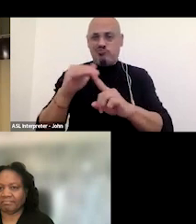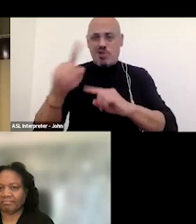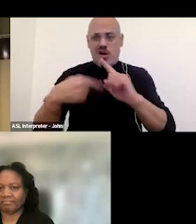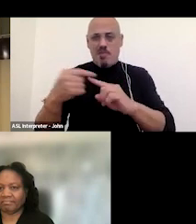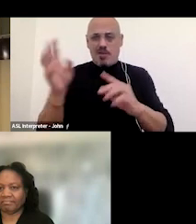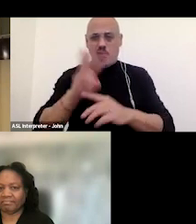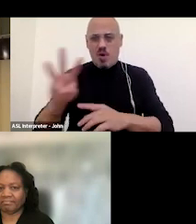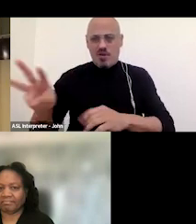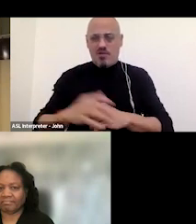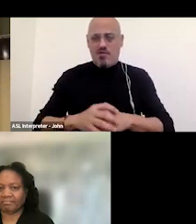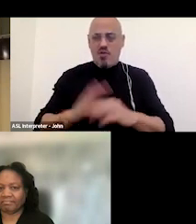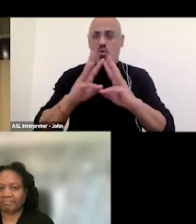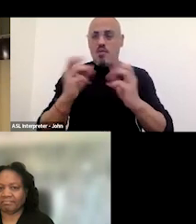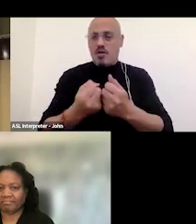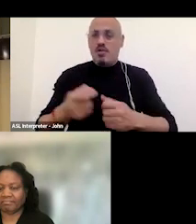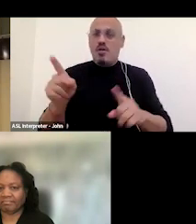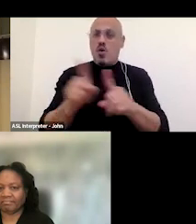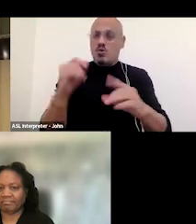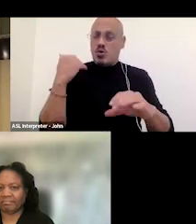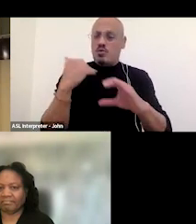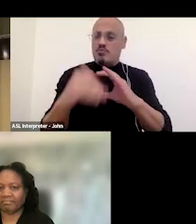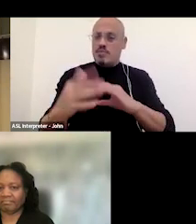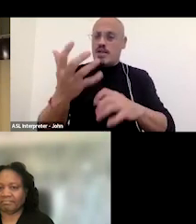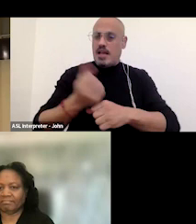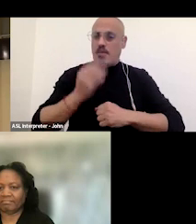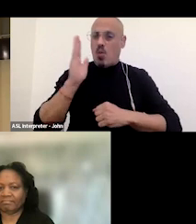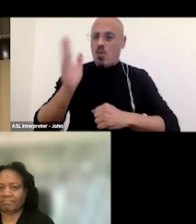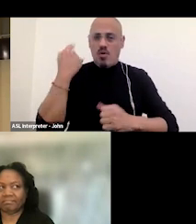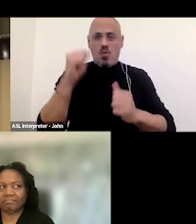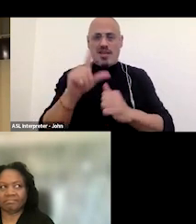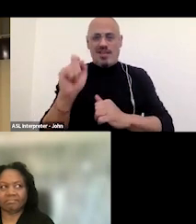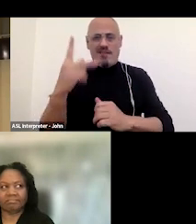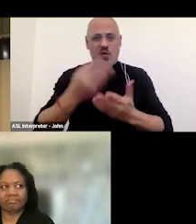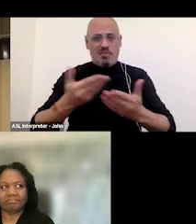and you'll also receive an email after the webinar with a link to the materials as well.